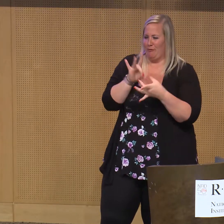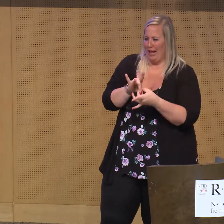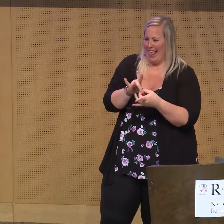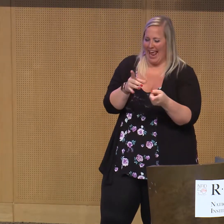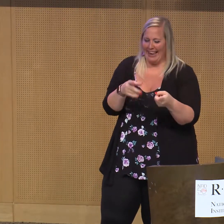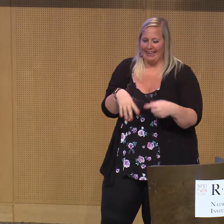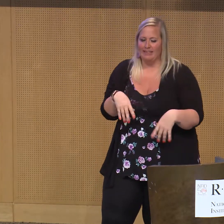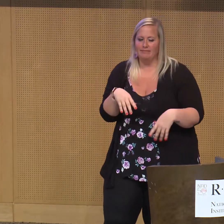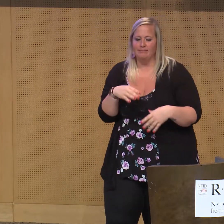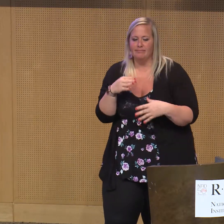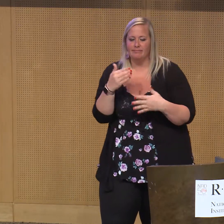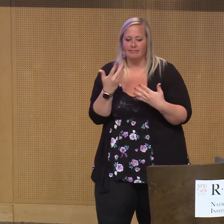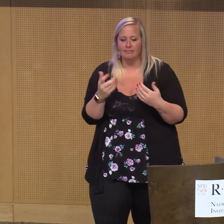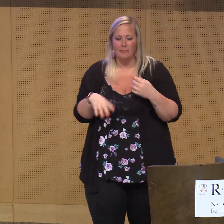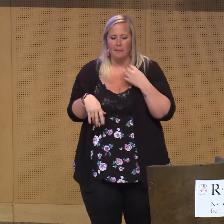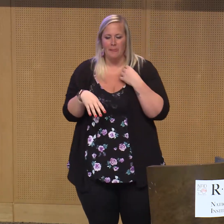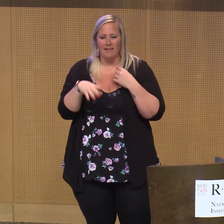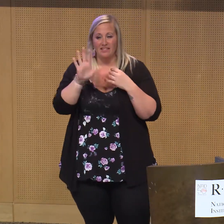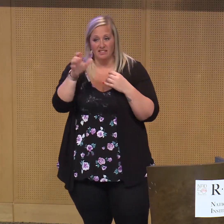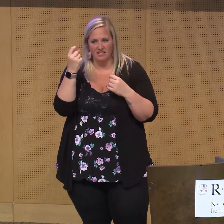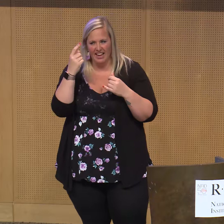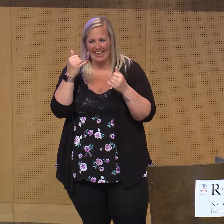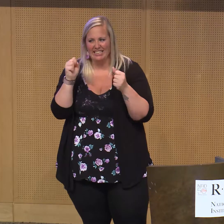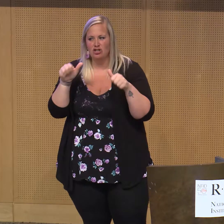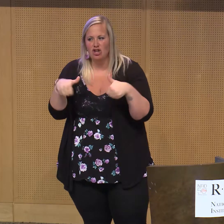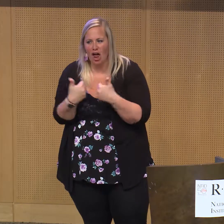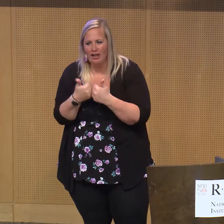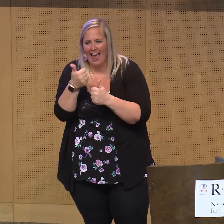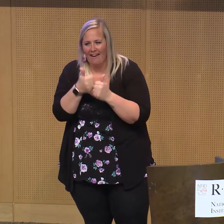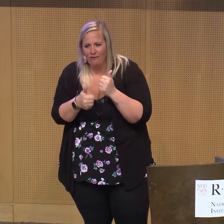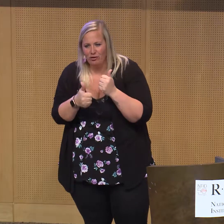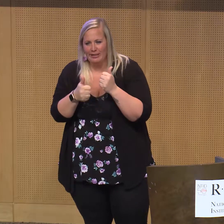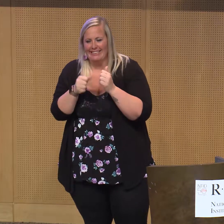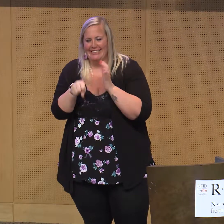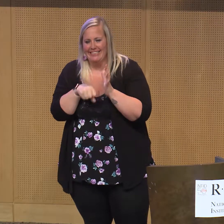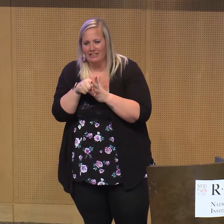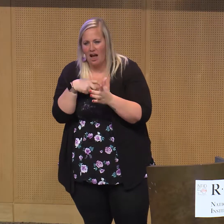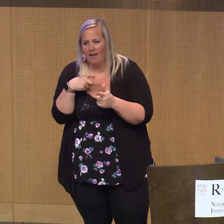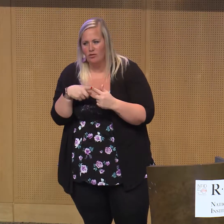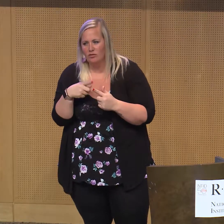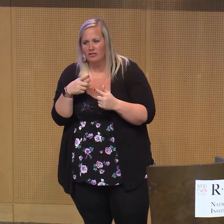This is spring-related. It's a challenge, I have to tell you